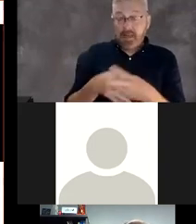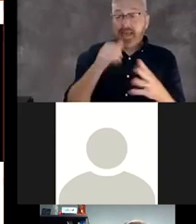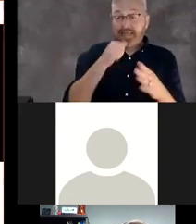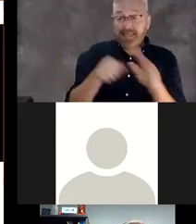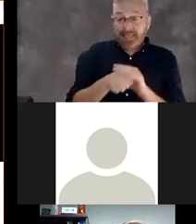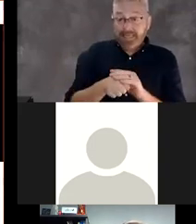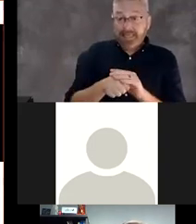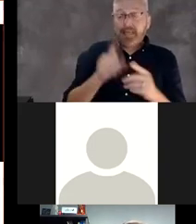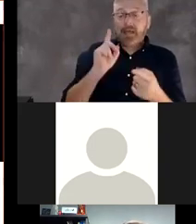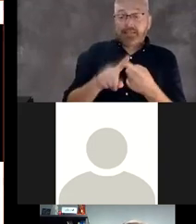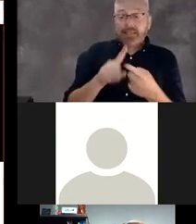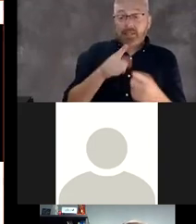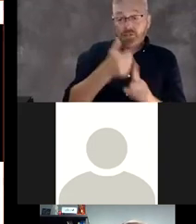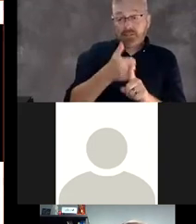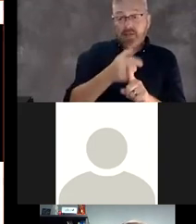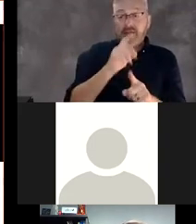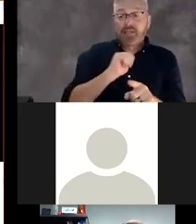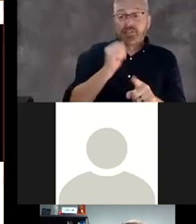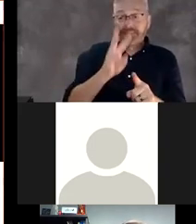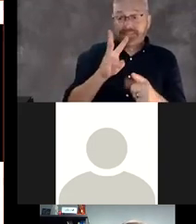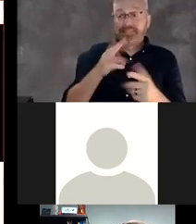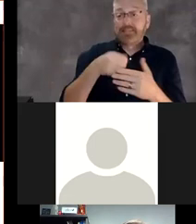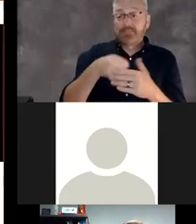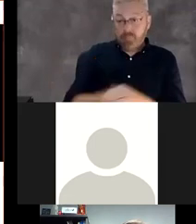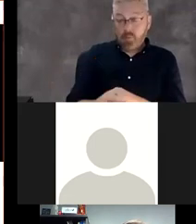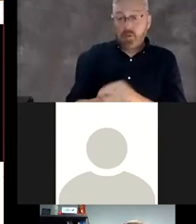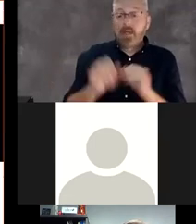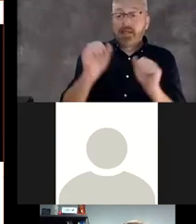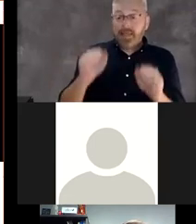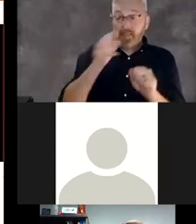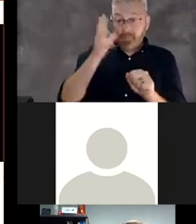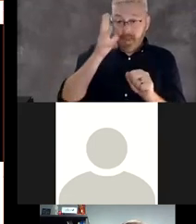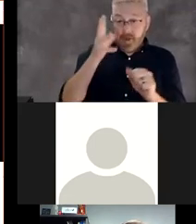AT AGE 16, COULD HER PARENTS STILL FILE CHARGES SINCE IT IS